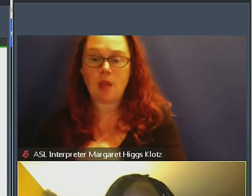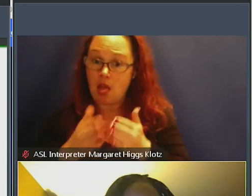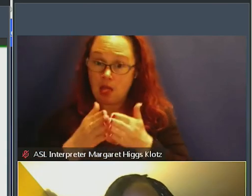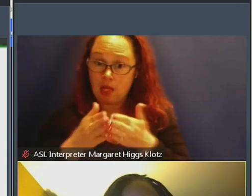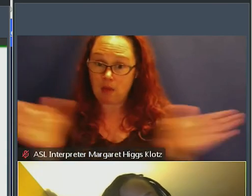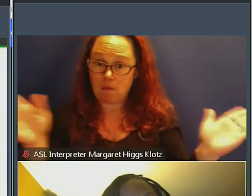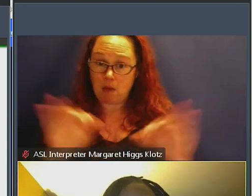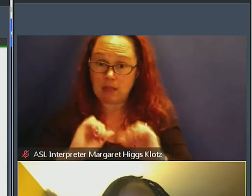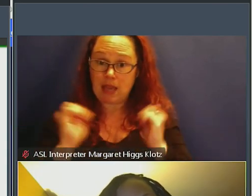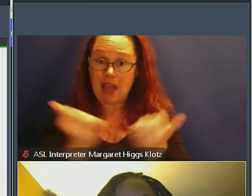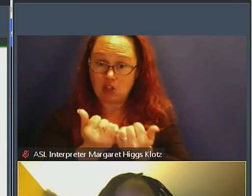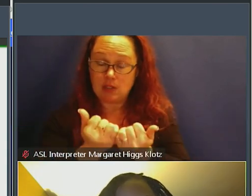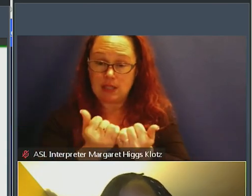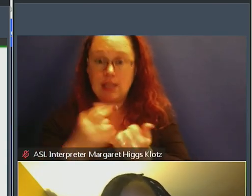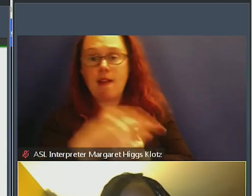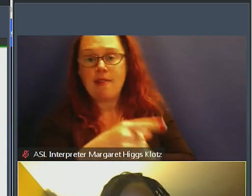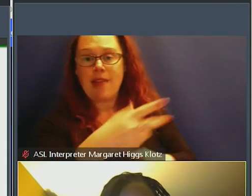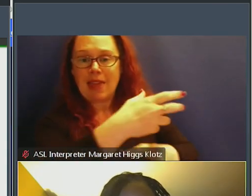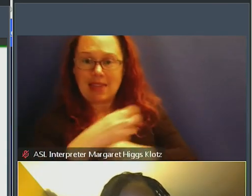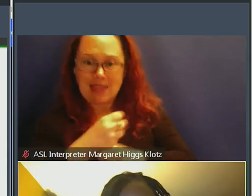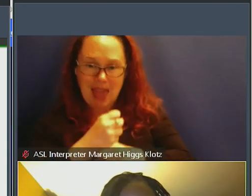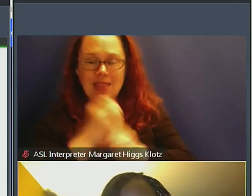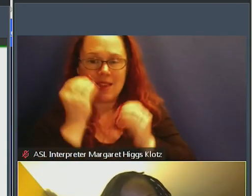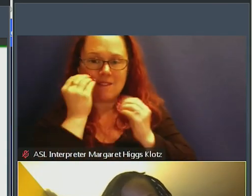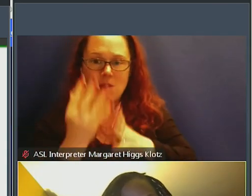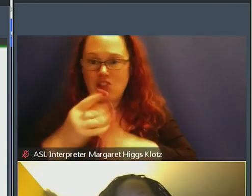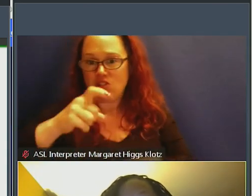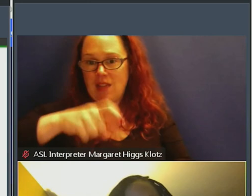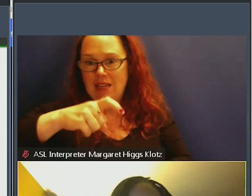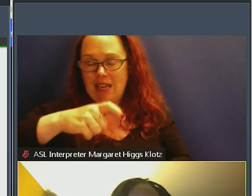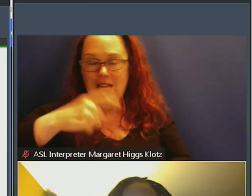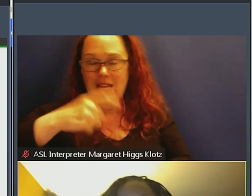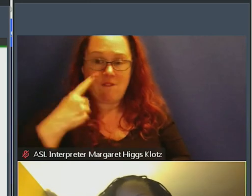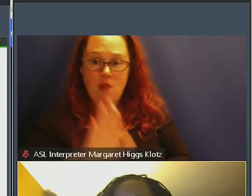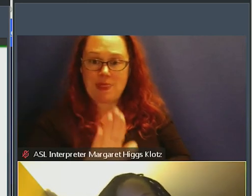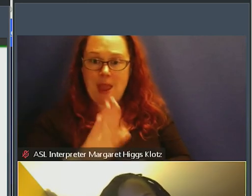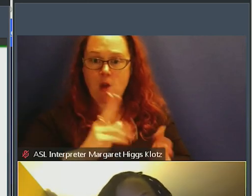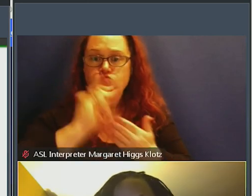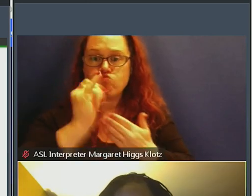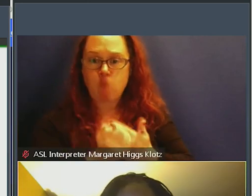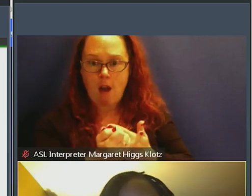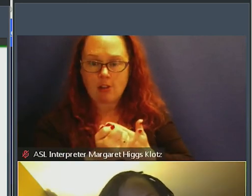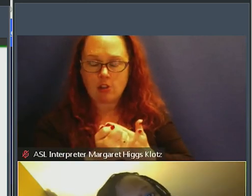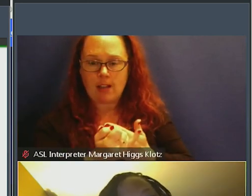need to plan for their projects so that they can see that, Oh, this is going to take 60 days,